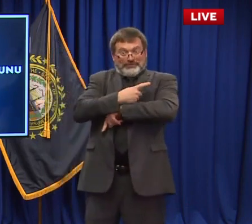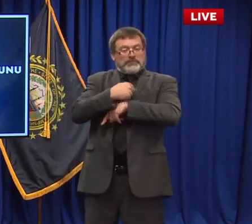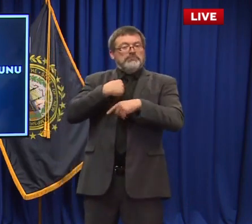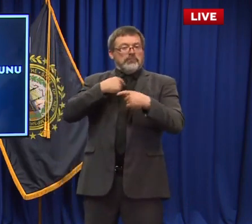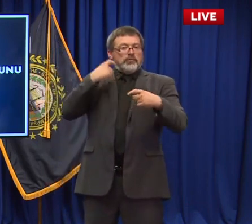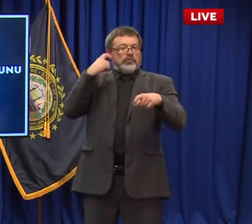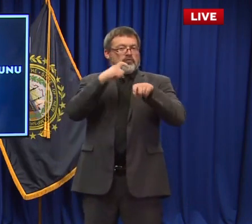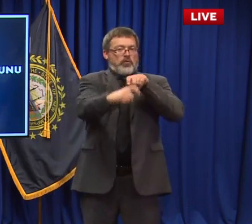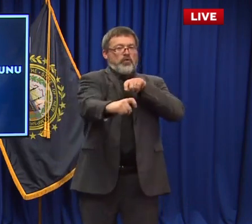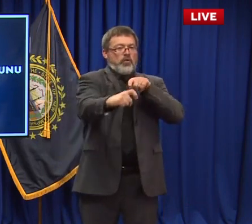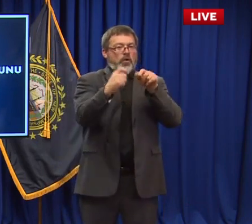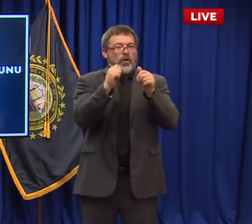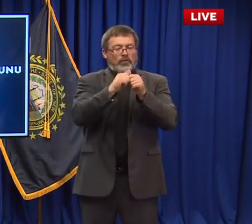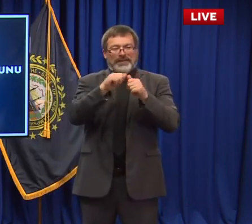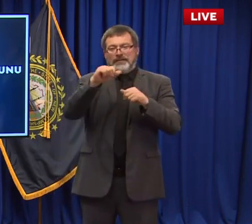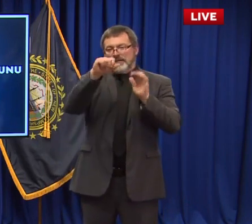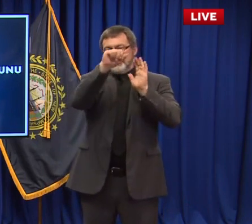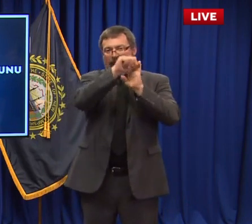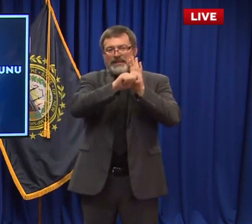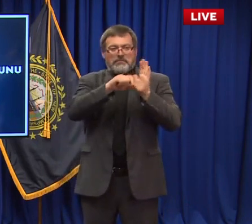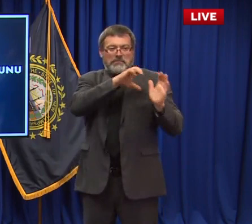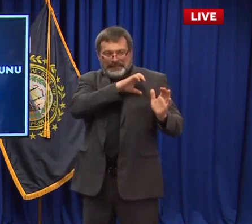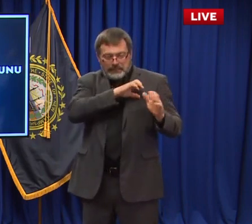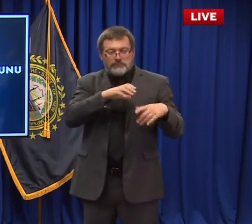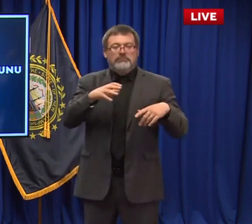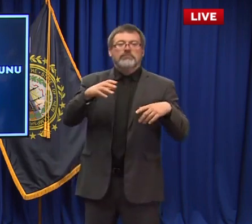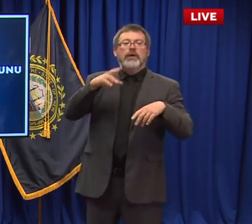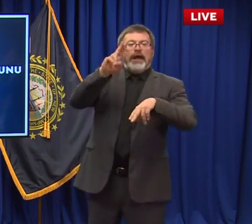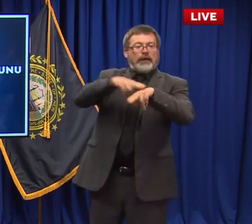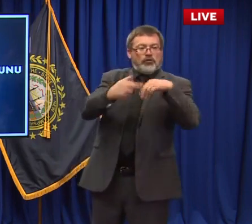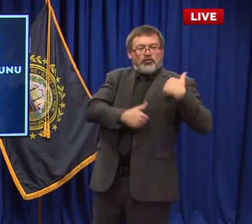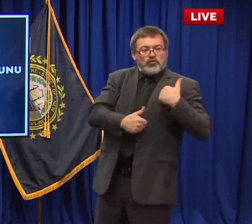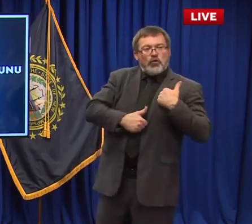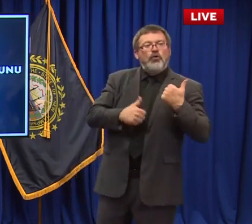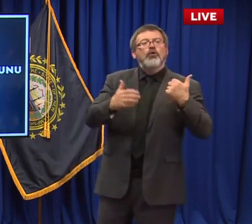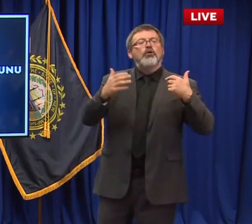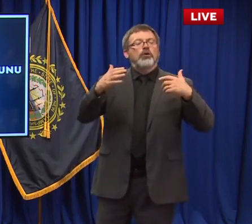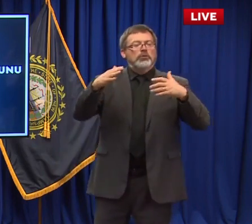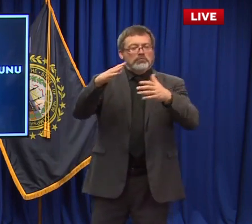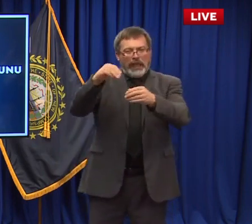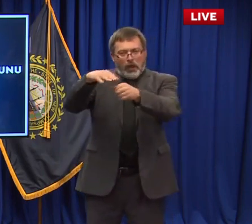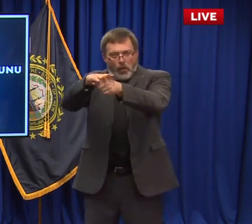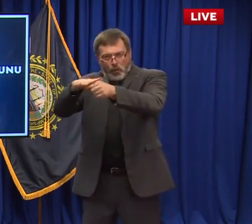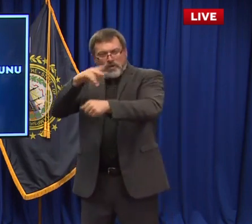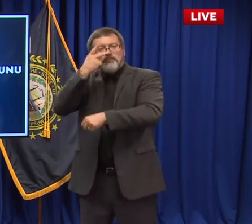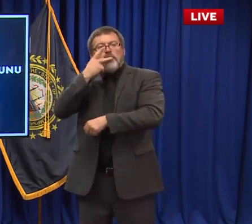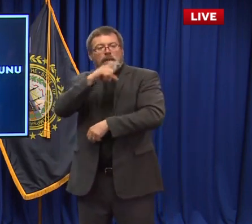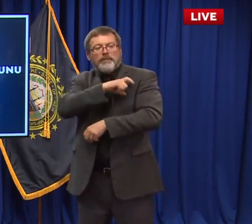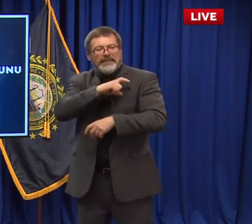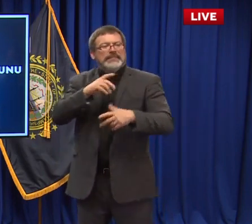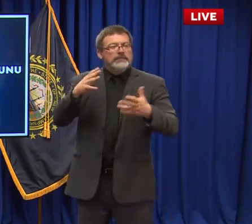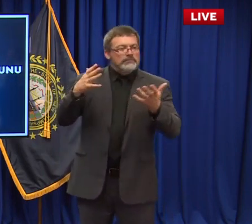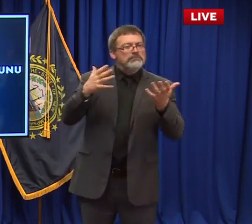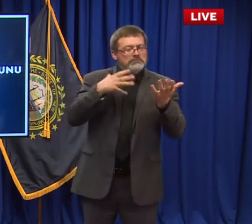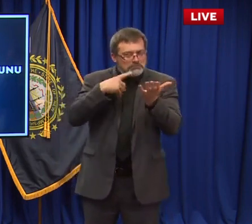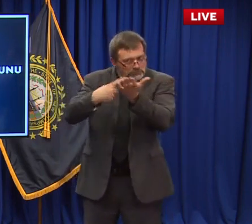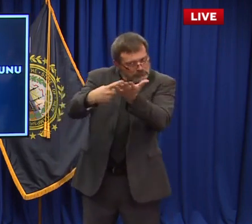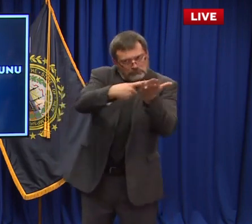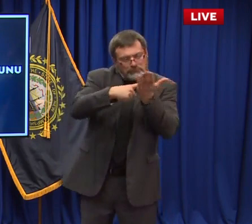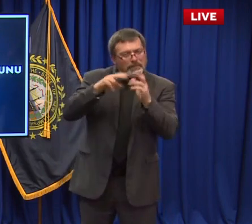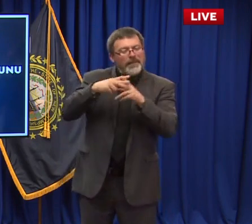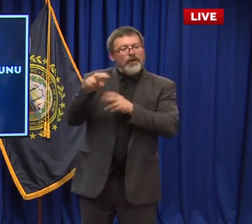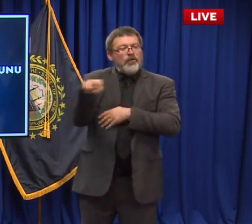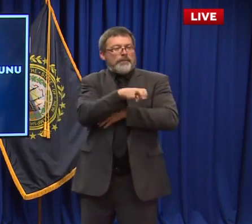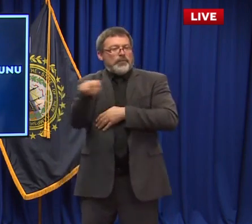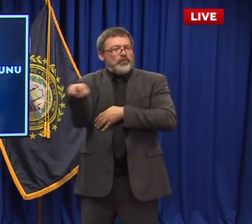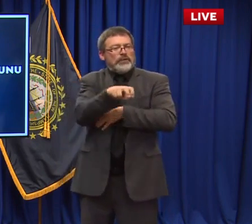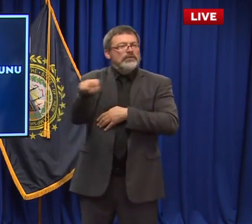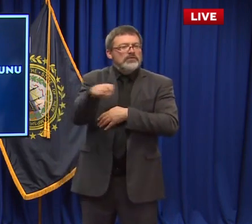I WAS ON THE PHONE TODAY WITH EVERYONE FROM STATE POLICE, NATIONAL GUARD, LOCAL POLICE DEPARTMENTS THAT HAVE JURISDICTION IN THE AREA.